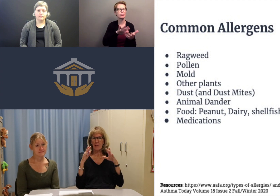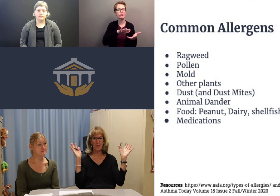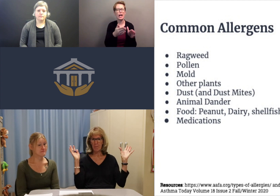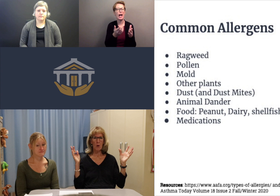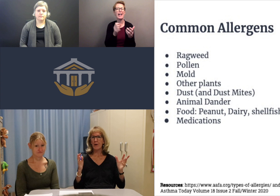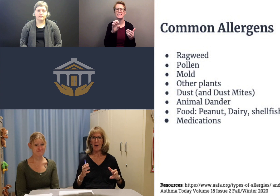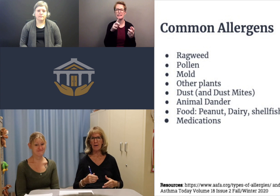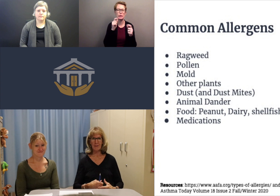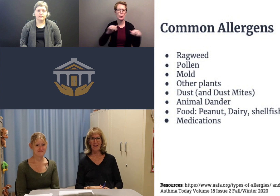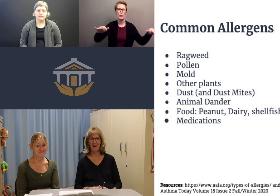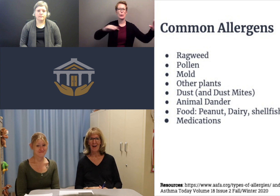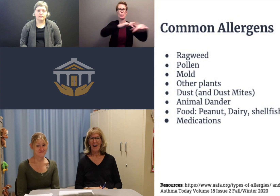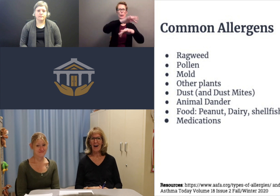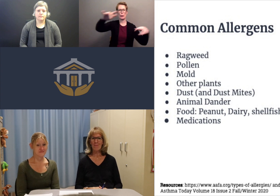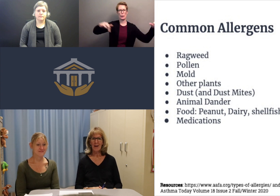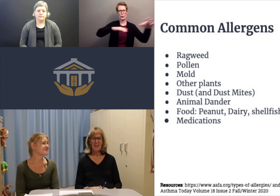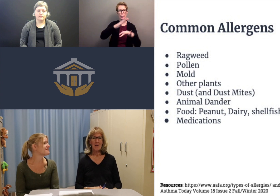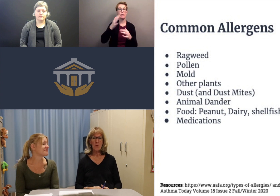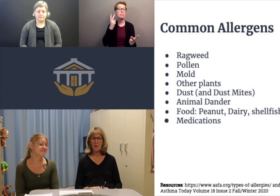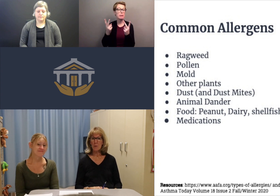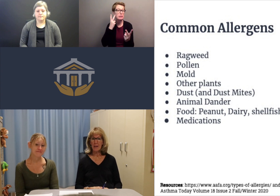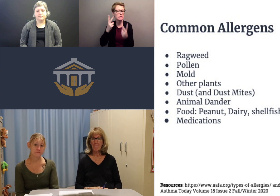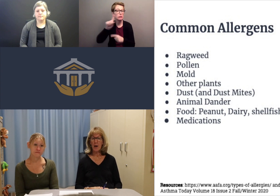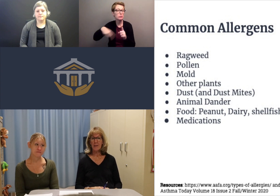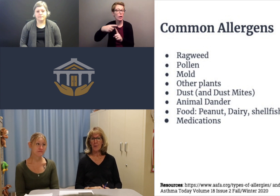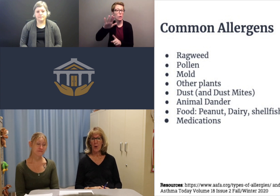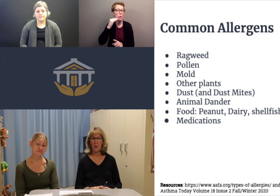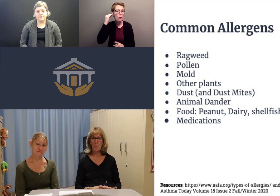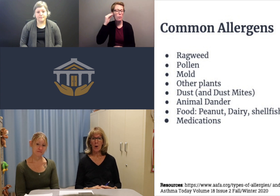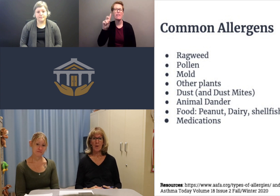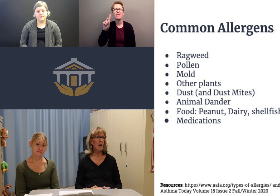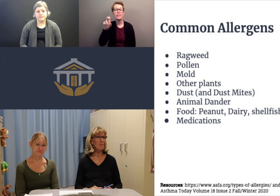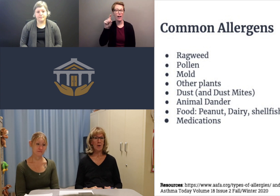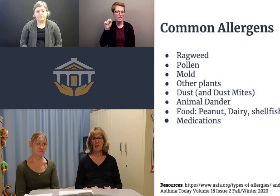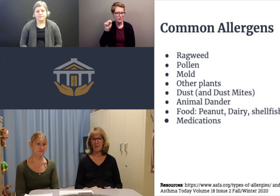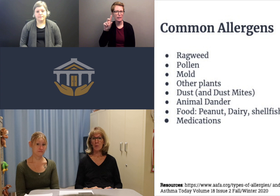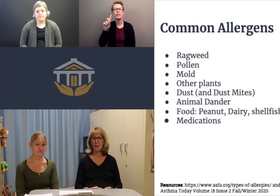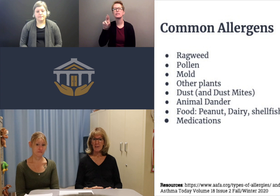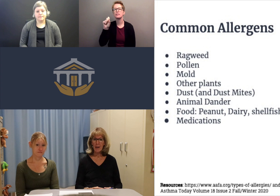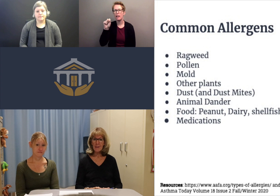that are blowing around. Some of the ones you might find in your home are dust or dust mites,